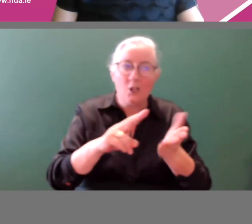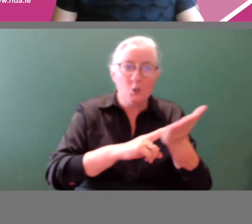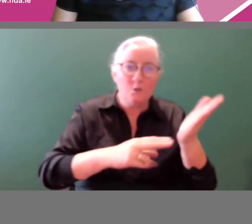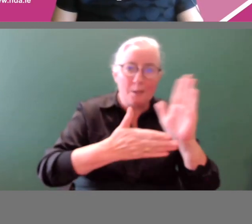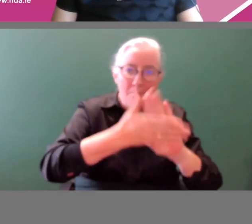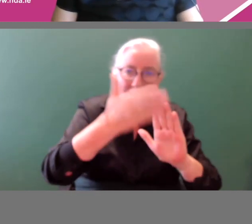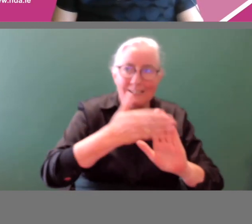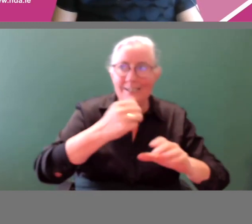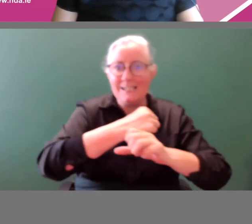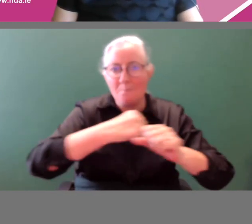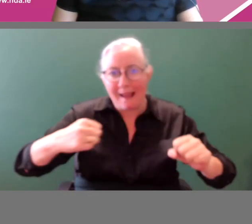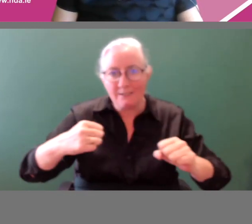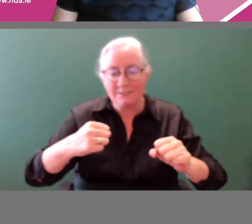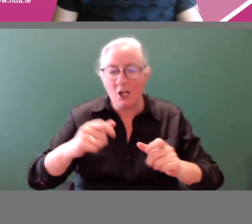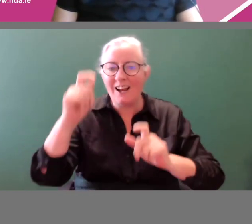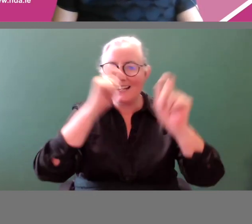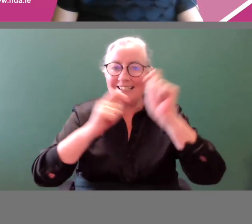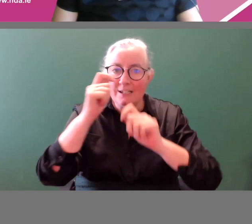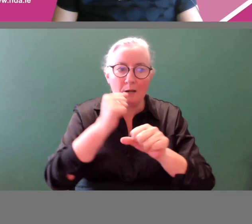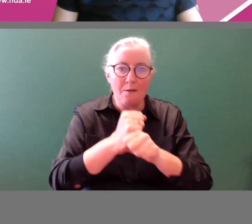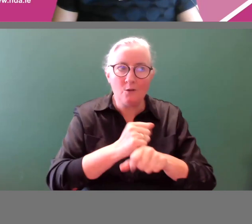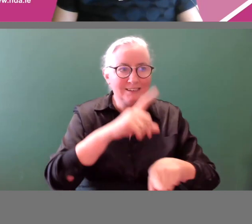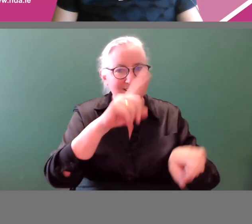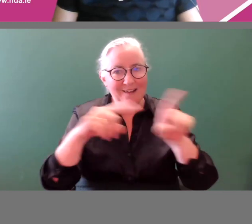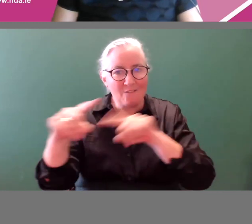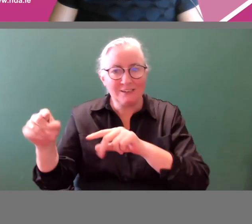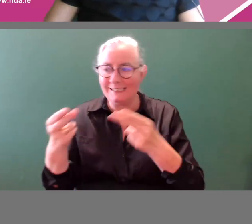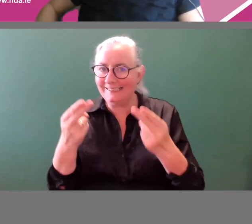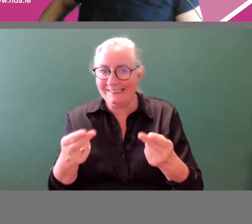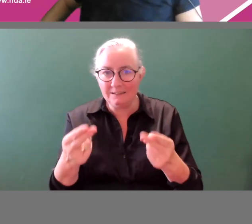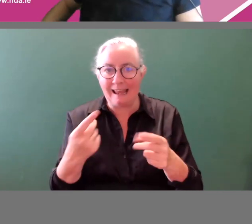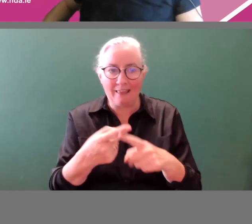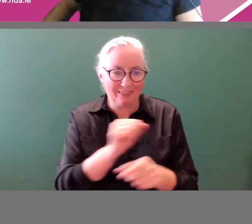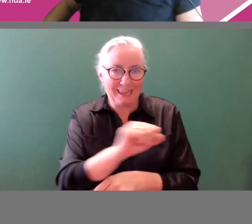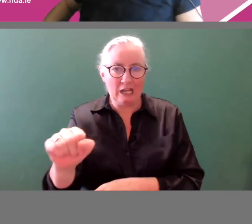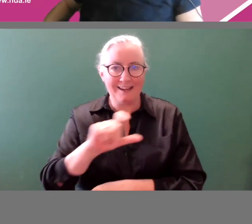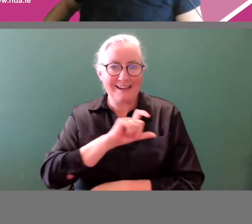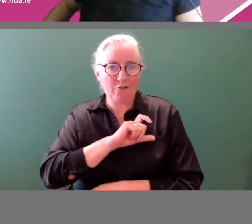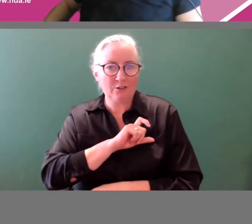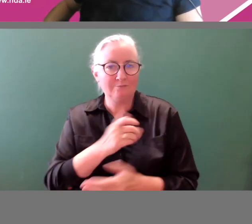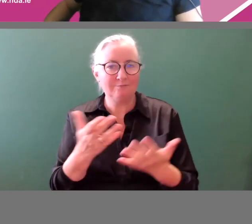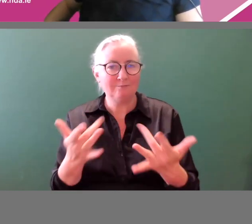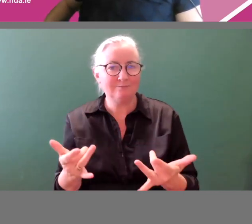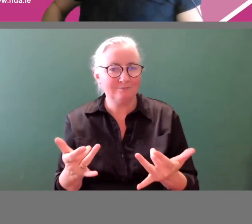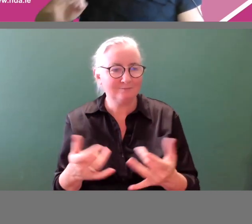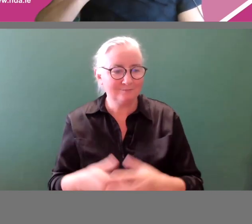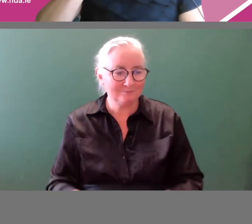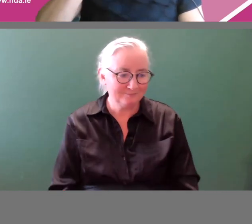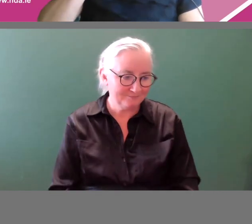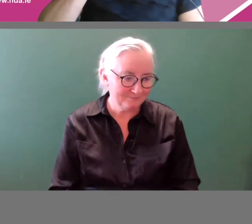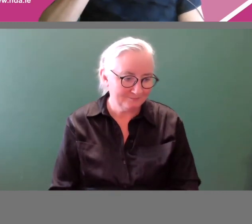if we consider people's diverse needs and characteristics. And I think as architects